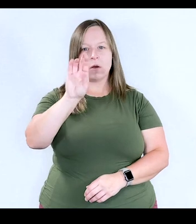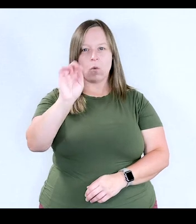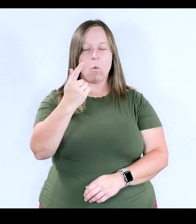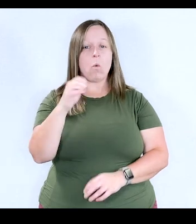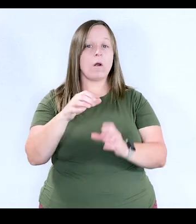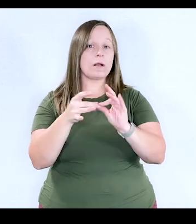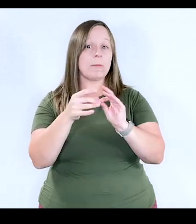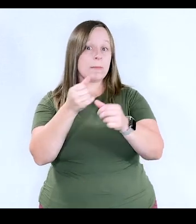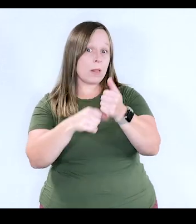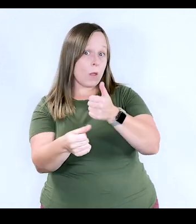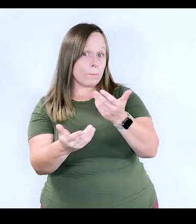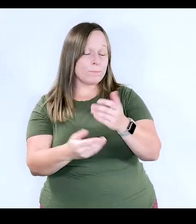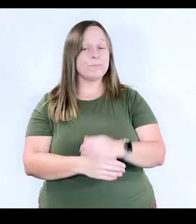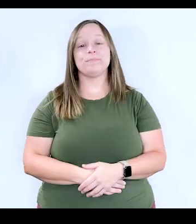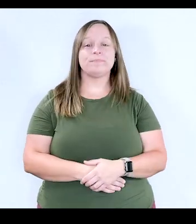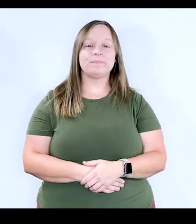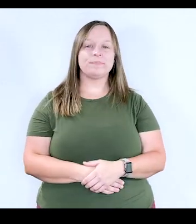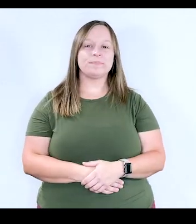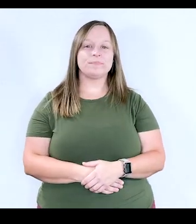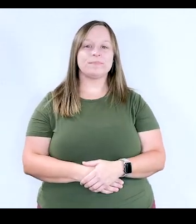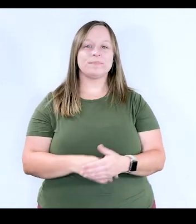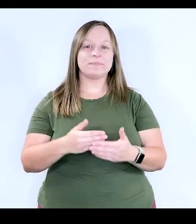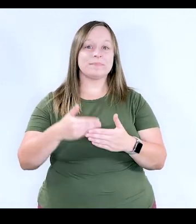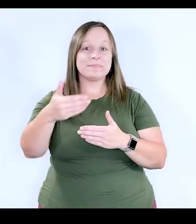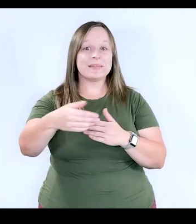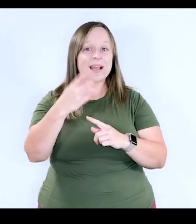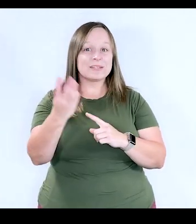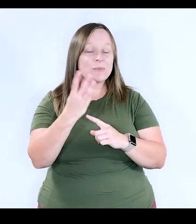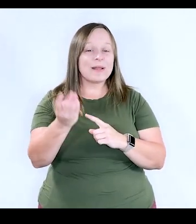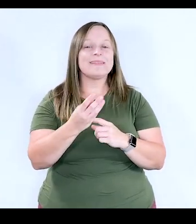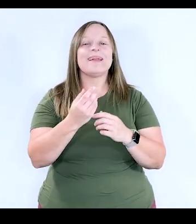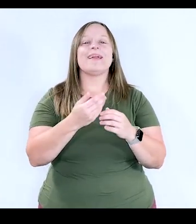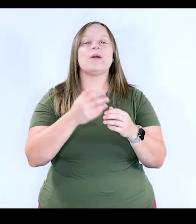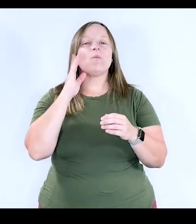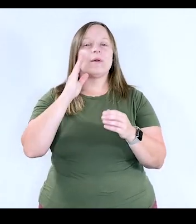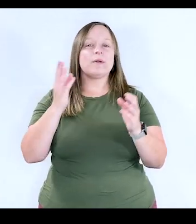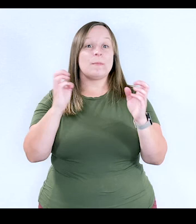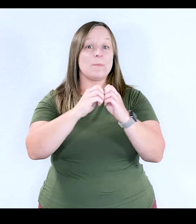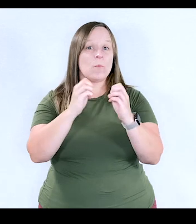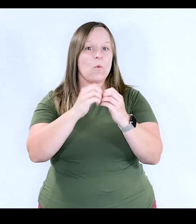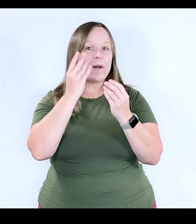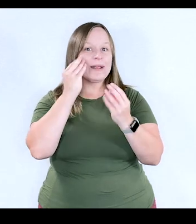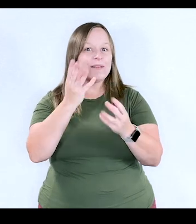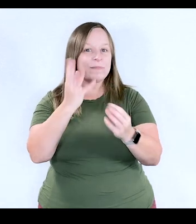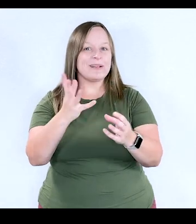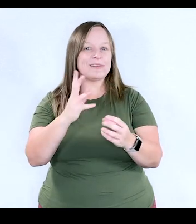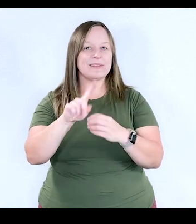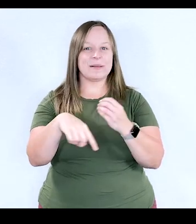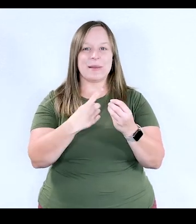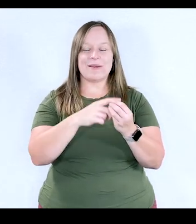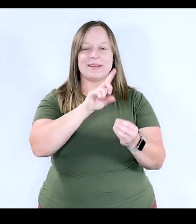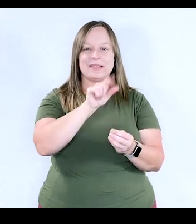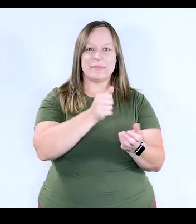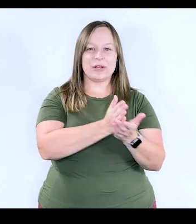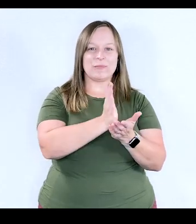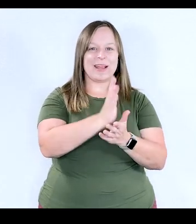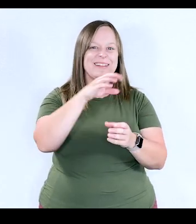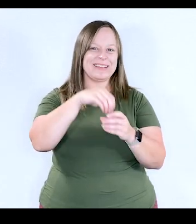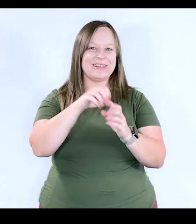or comment below. Tune in next Wednesday where we'll bring you more information on disability rights